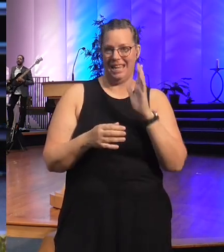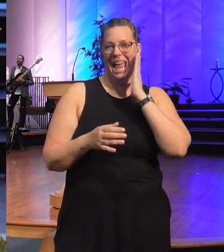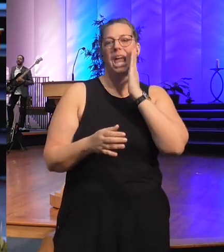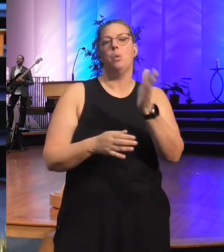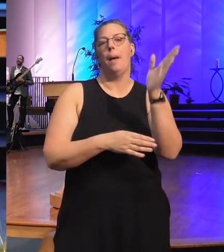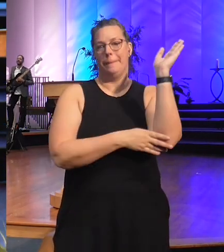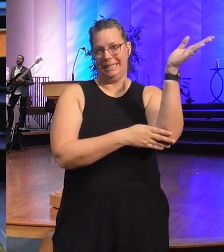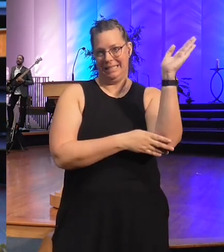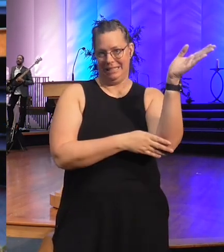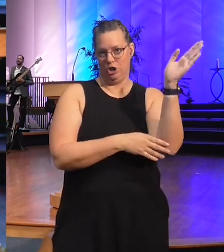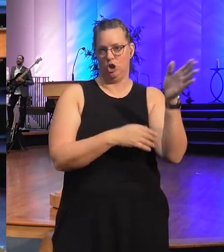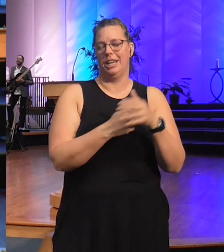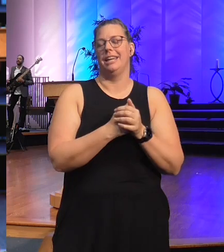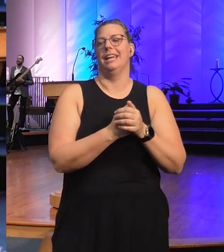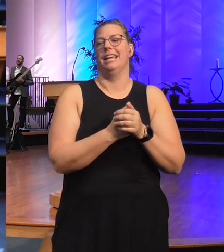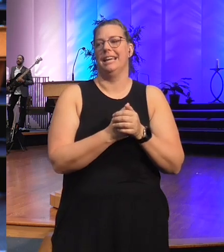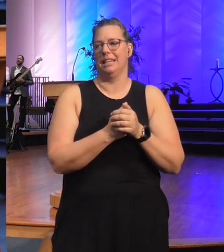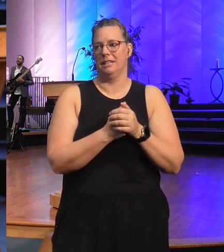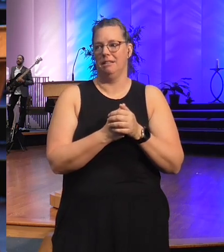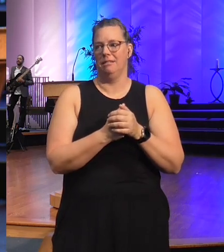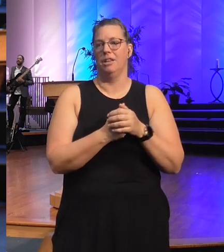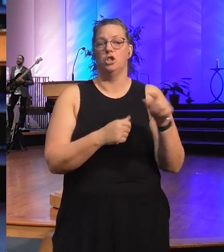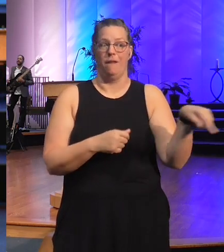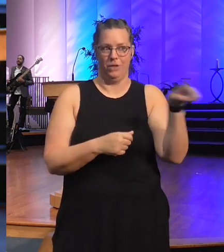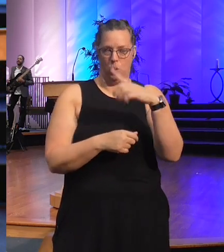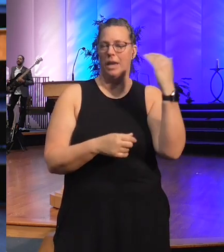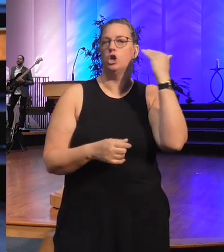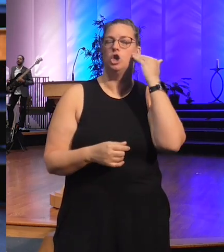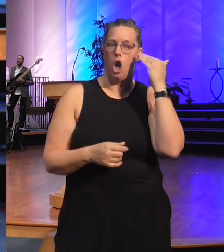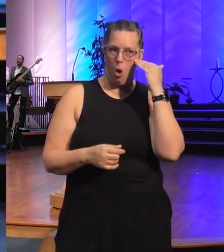and love him uh we're looking forward to spending time with him these next two weeks so with that if